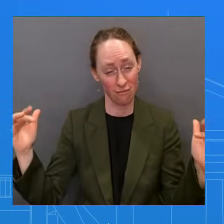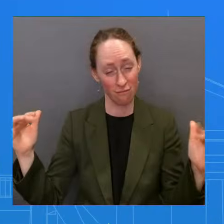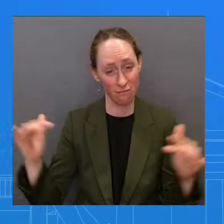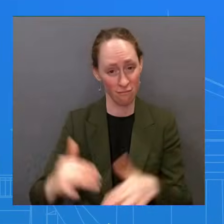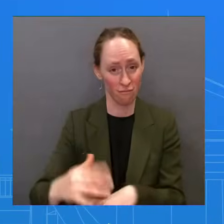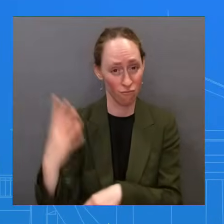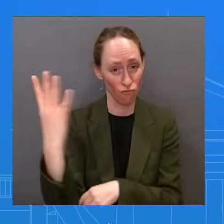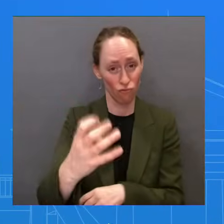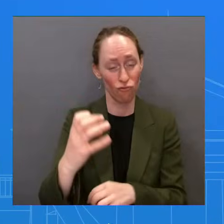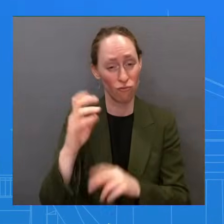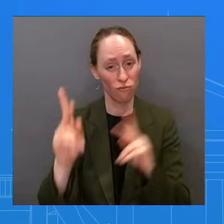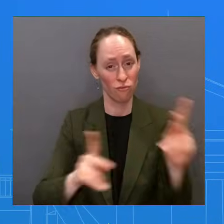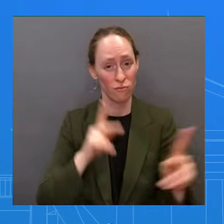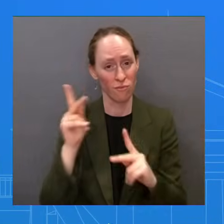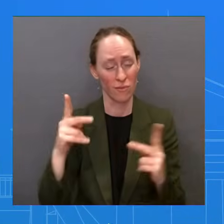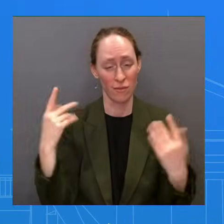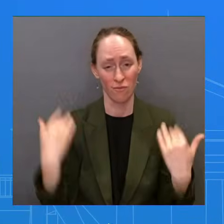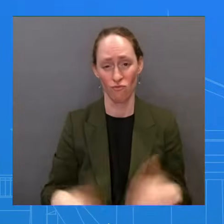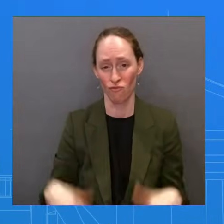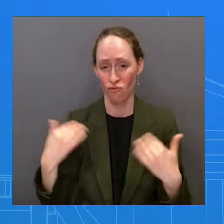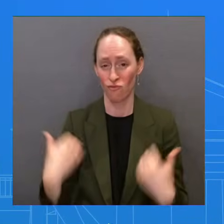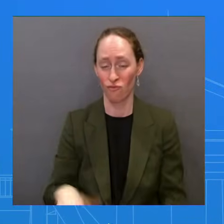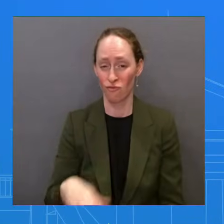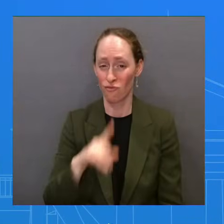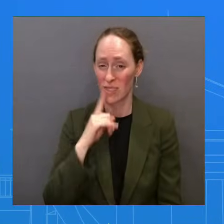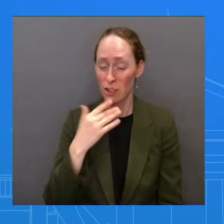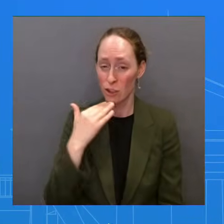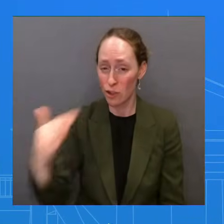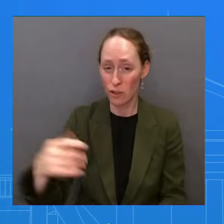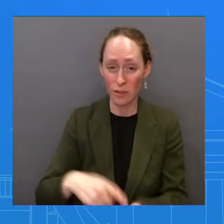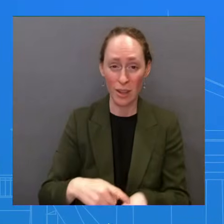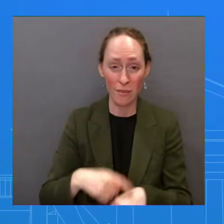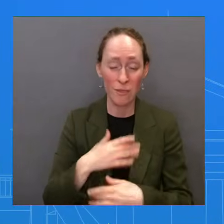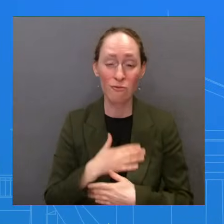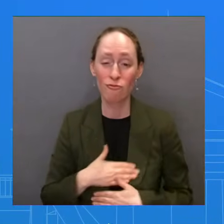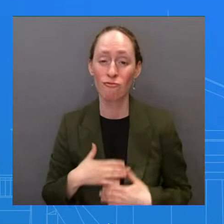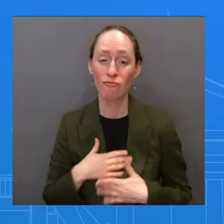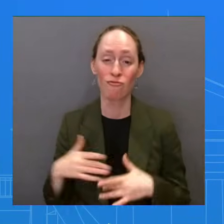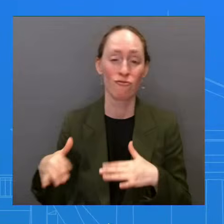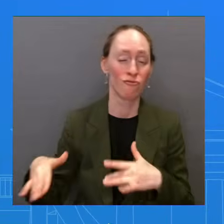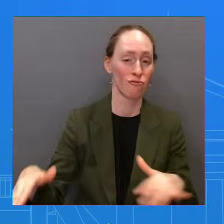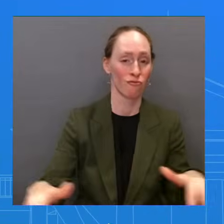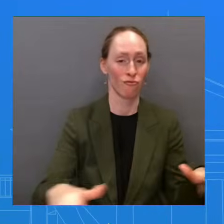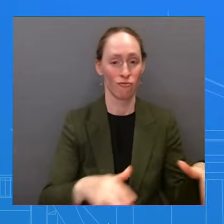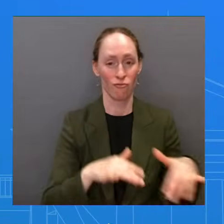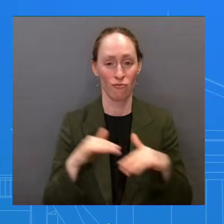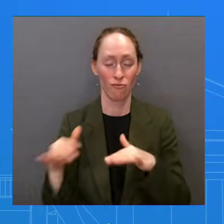you felt the affection in the room for the President and his record and what he's done for the community.